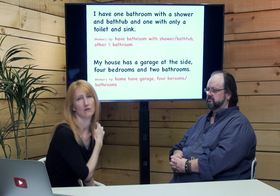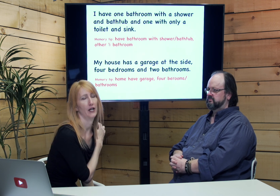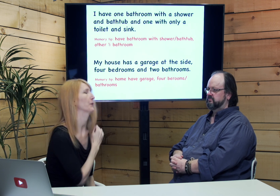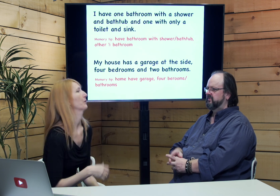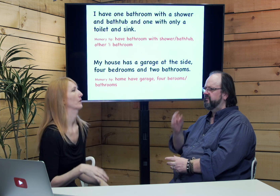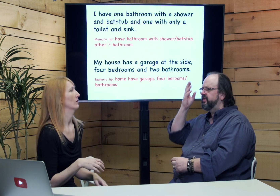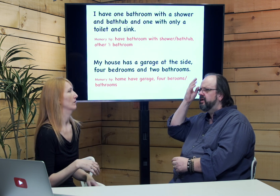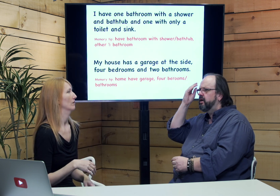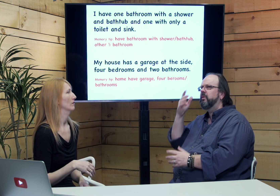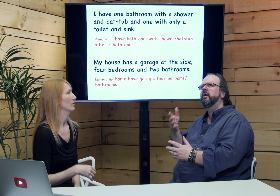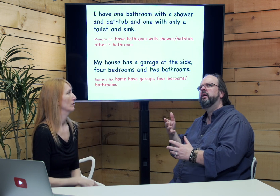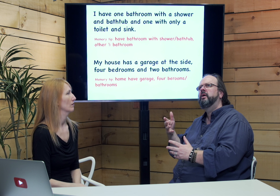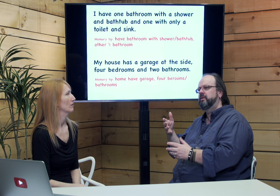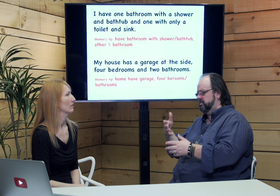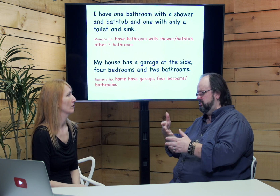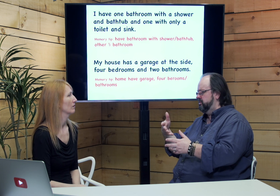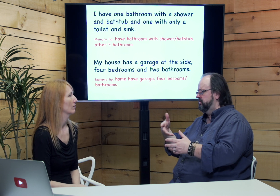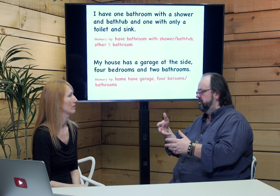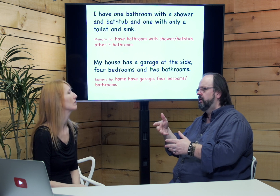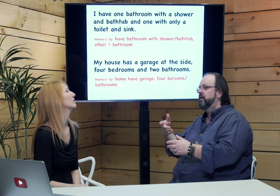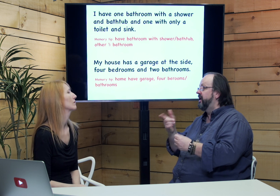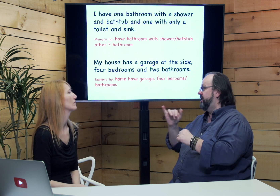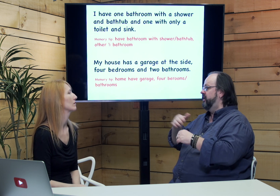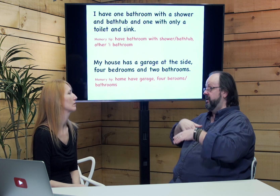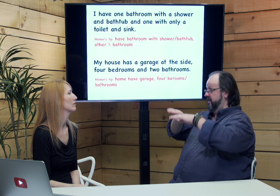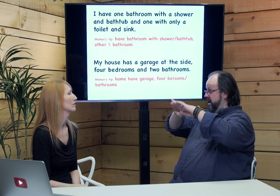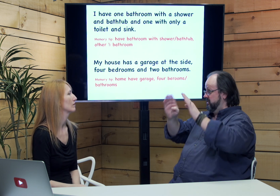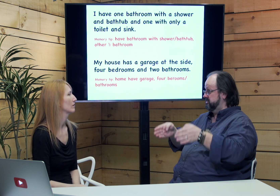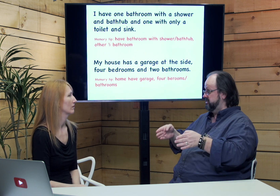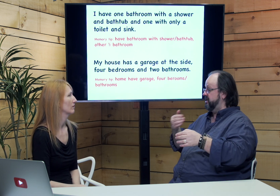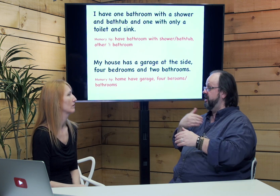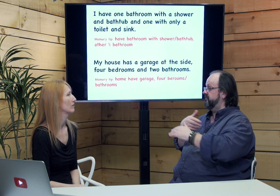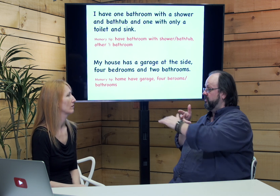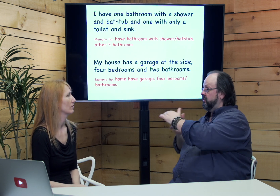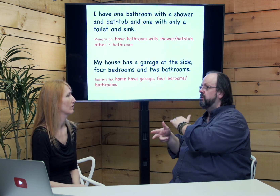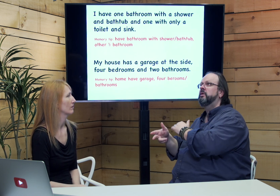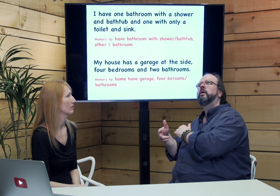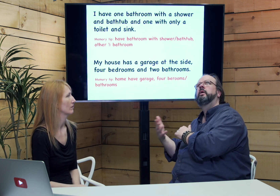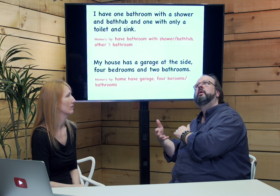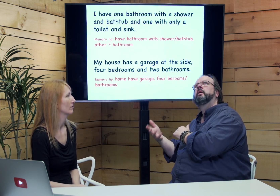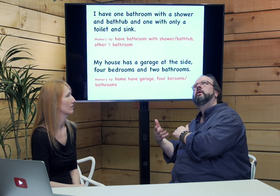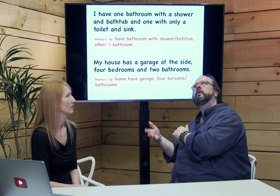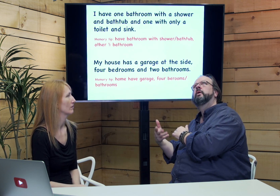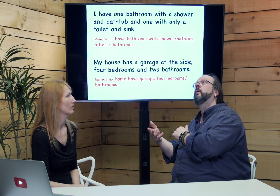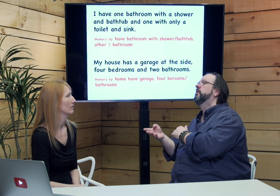If you're thinking about something you can move your hand a little bit like this... 'My house has a garage' umm (thinking)